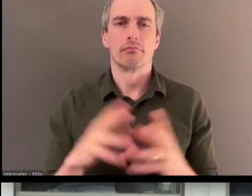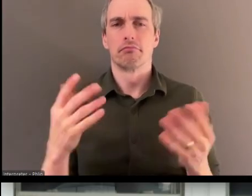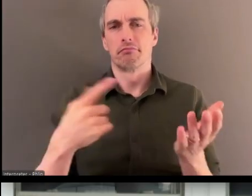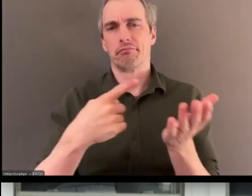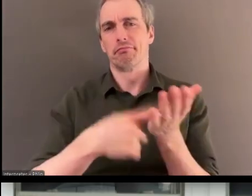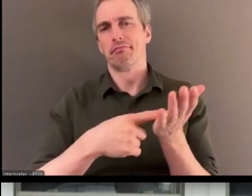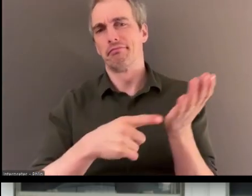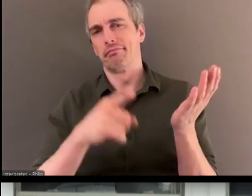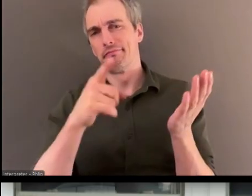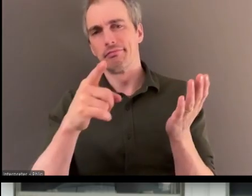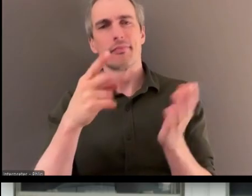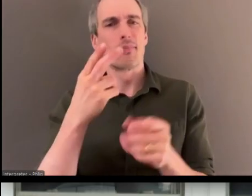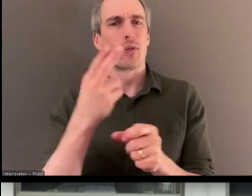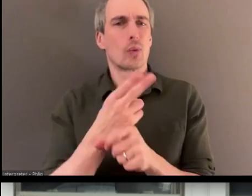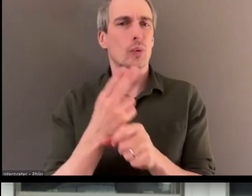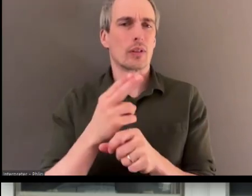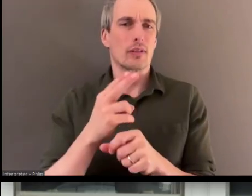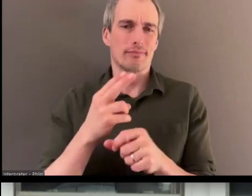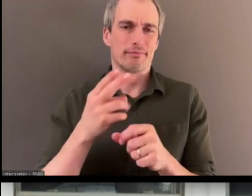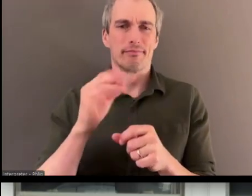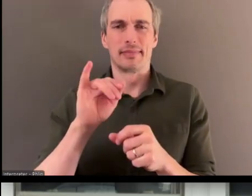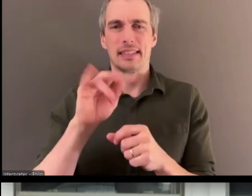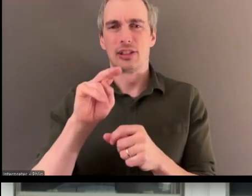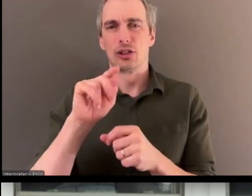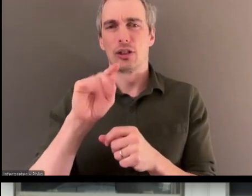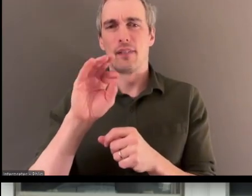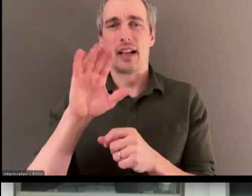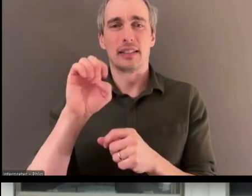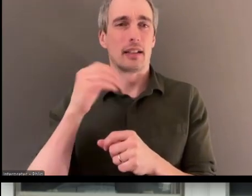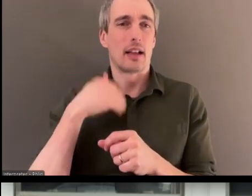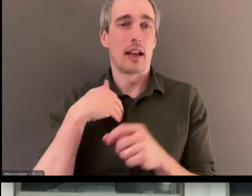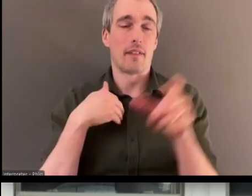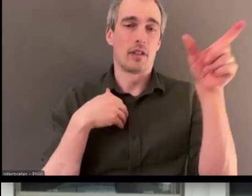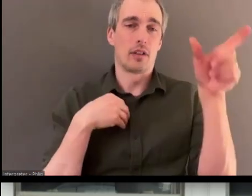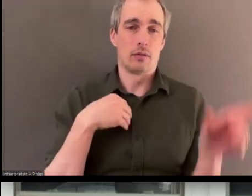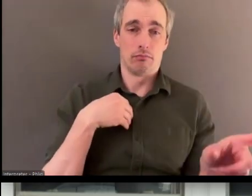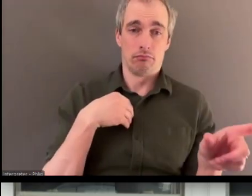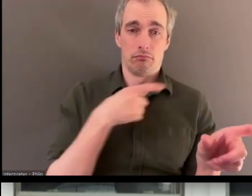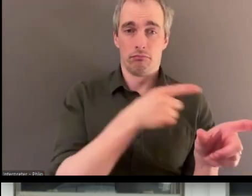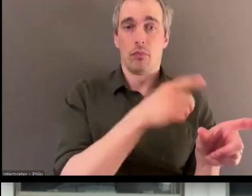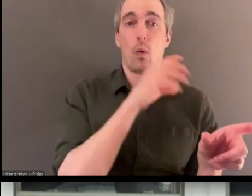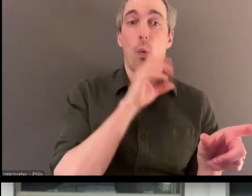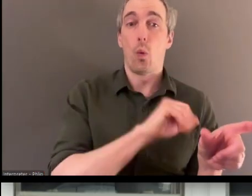One column has the old document and then the second, which is just a PDF document that looks